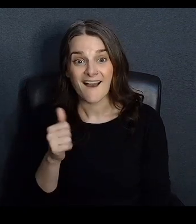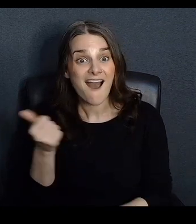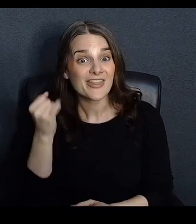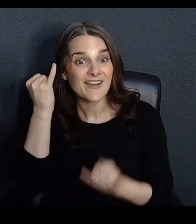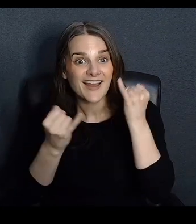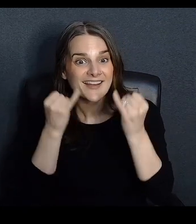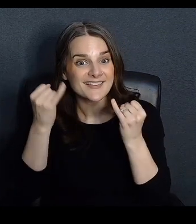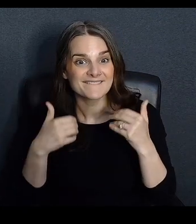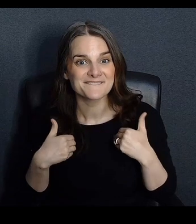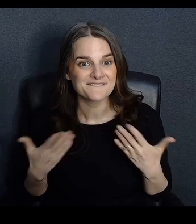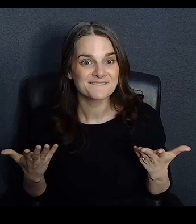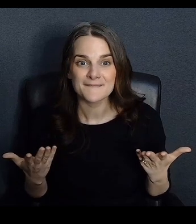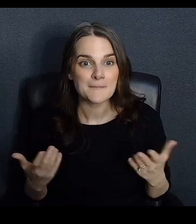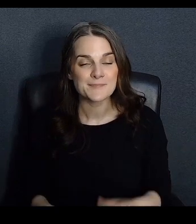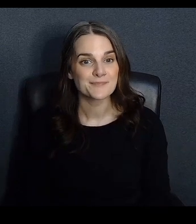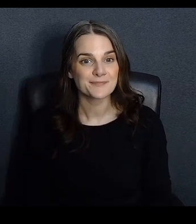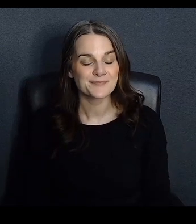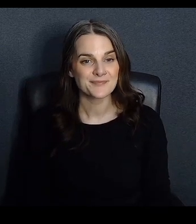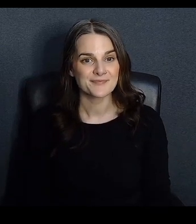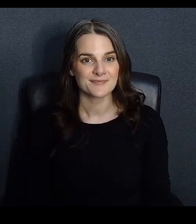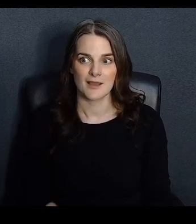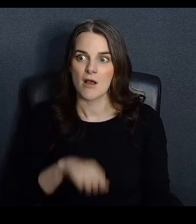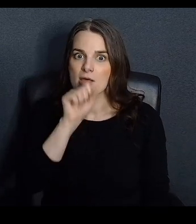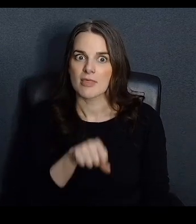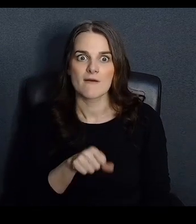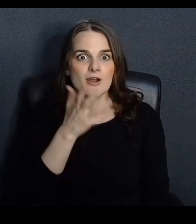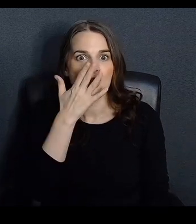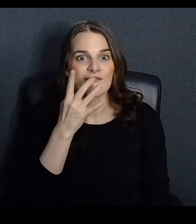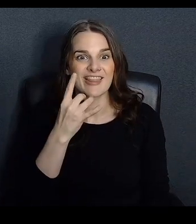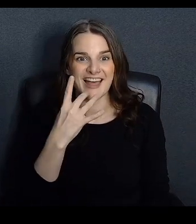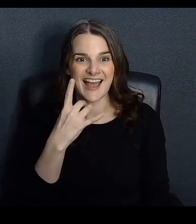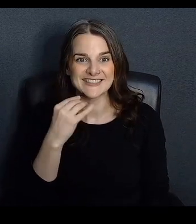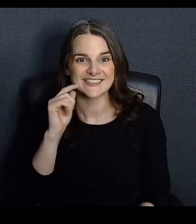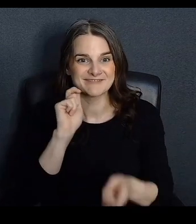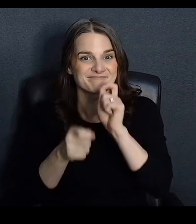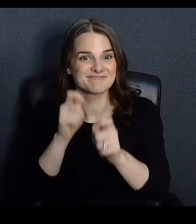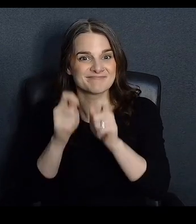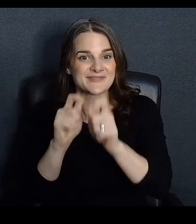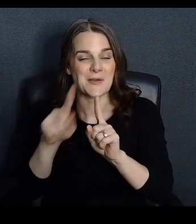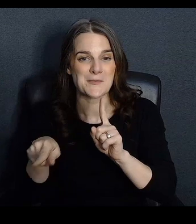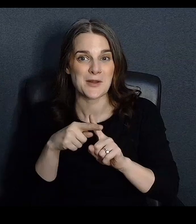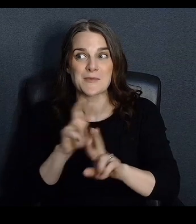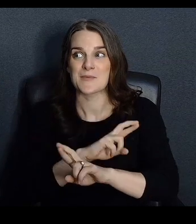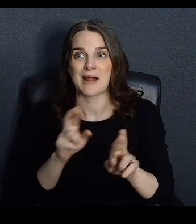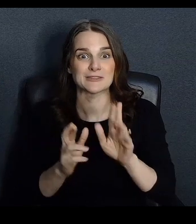What other ideas do we have? Love the idea of having the color of lights programmed to change when getting ready to go somewhere.